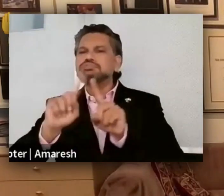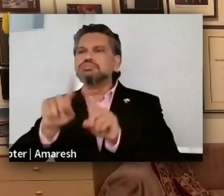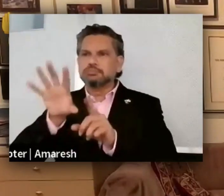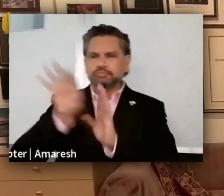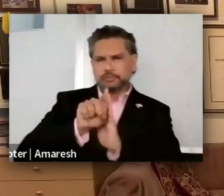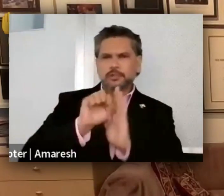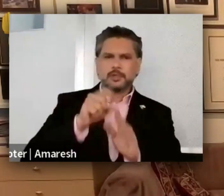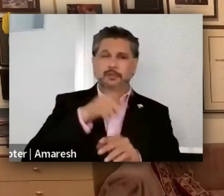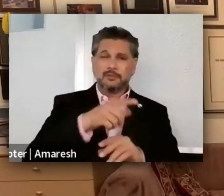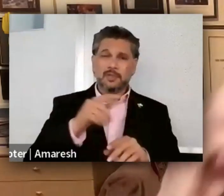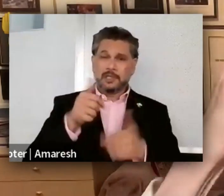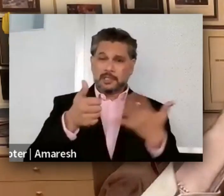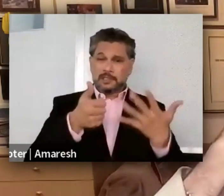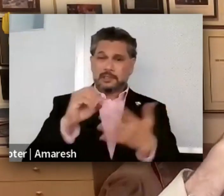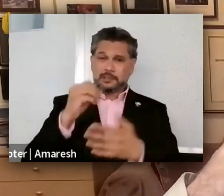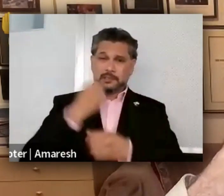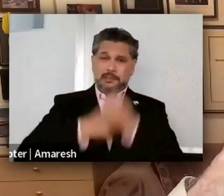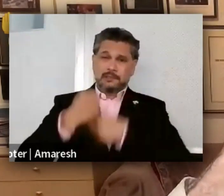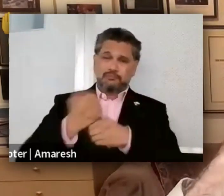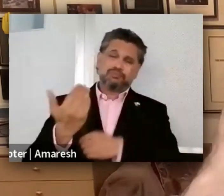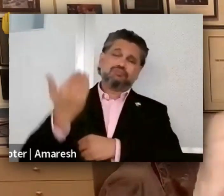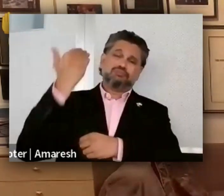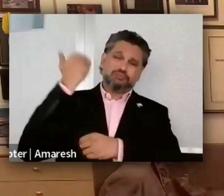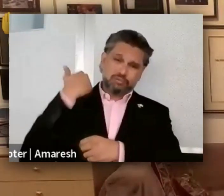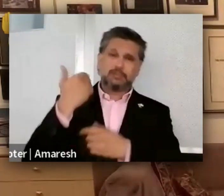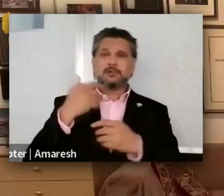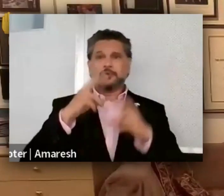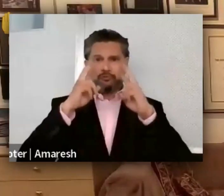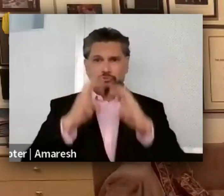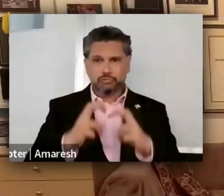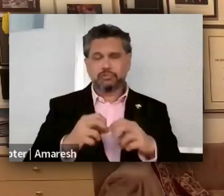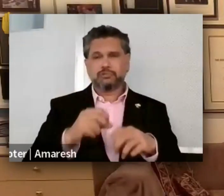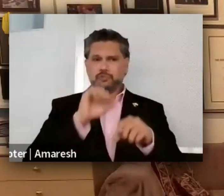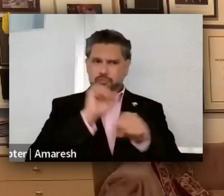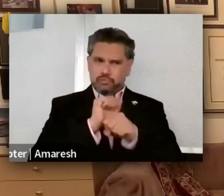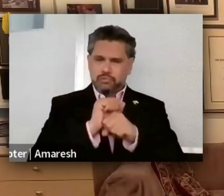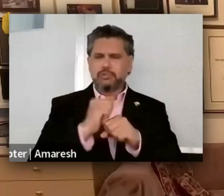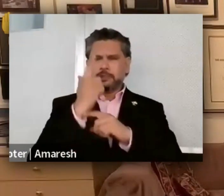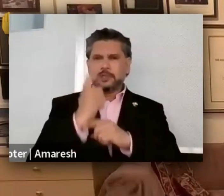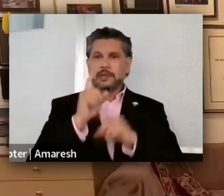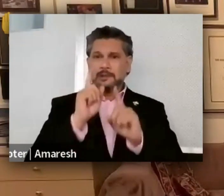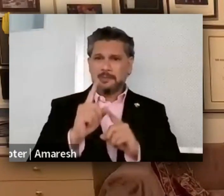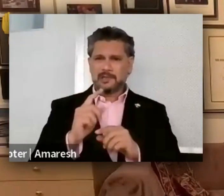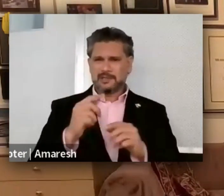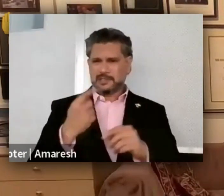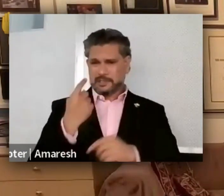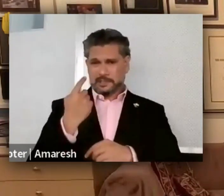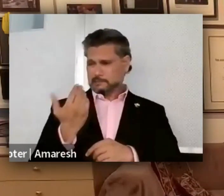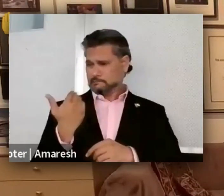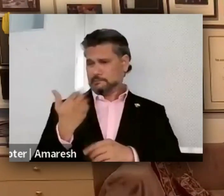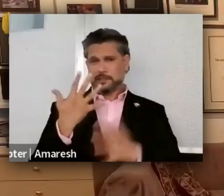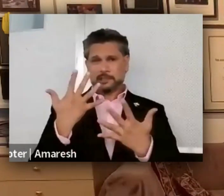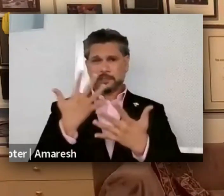Research into that but it's only been in the last decade that we have really seen major improvement